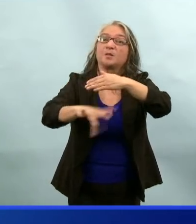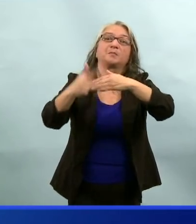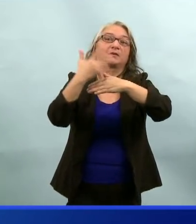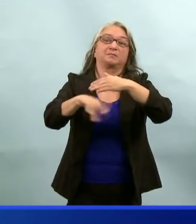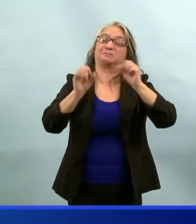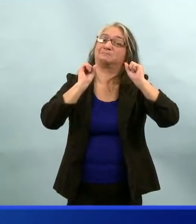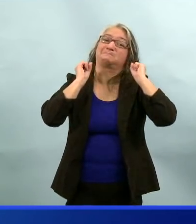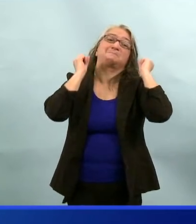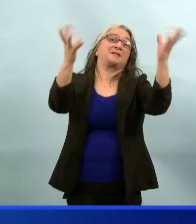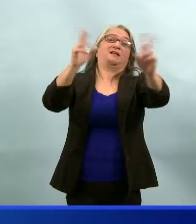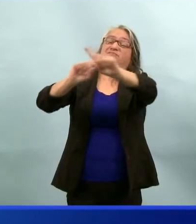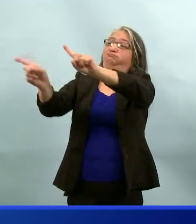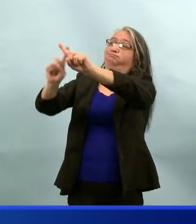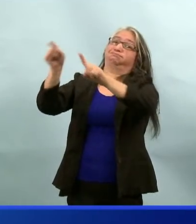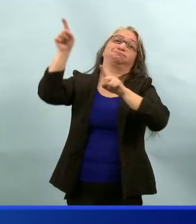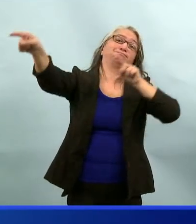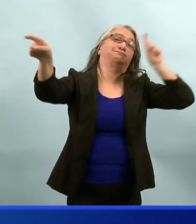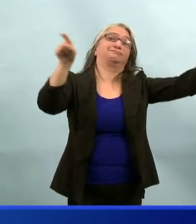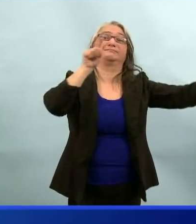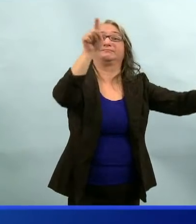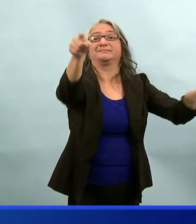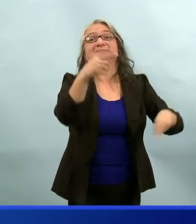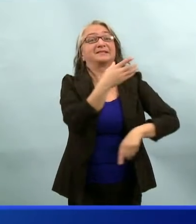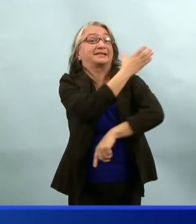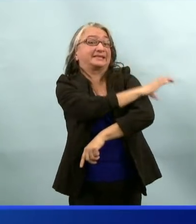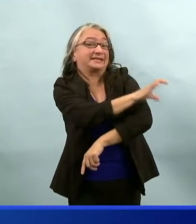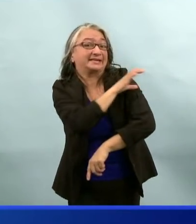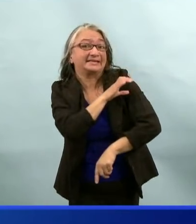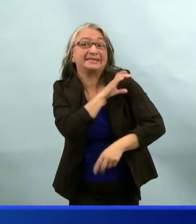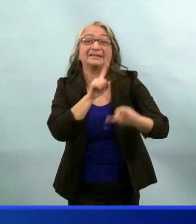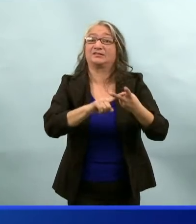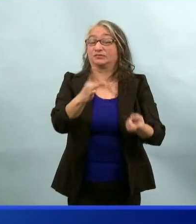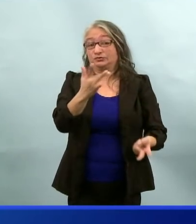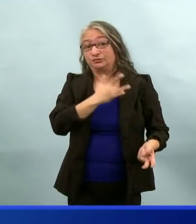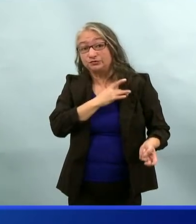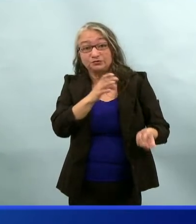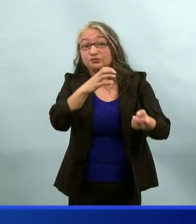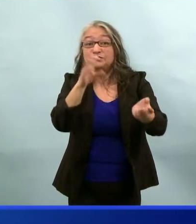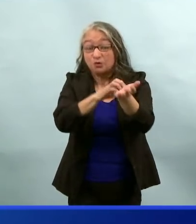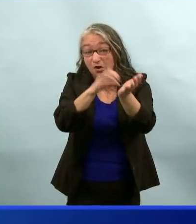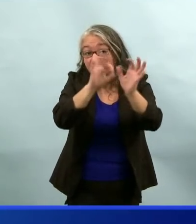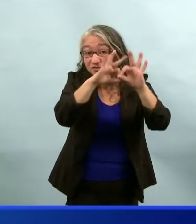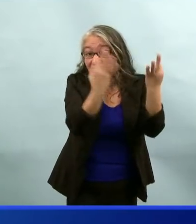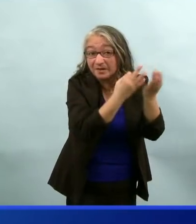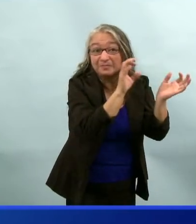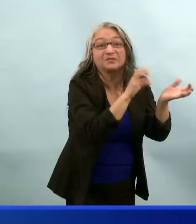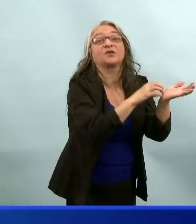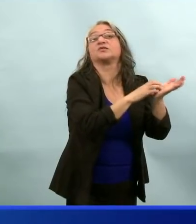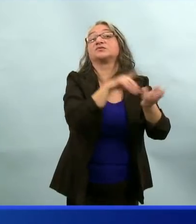vaccine clinics physician offices pharmacies urban indigenous clinics and pop-up community clinics